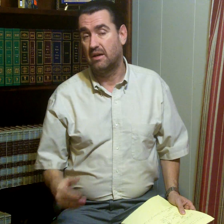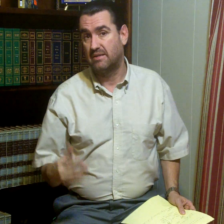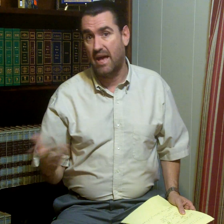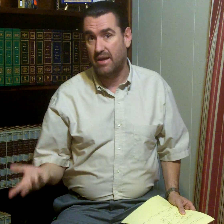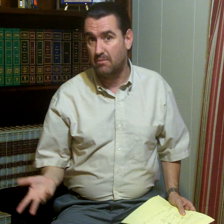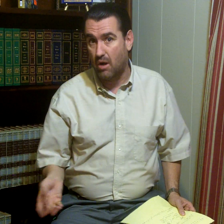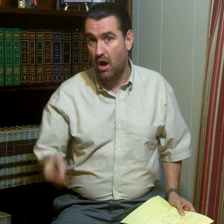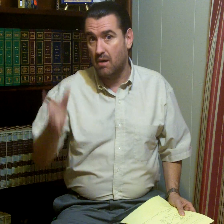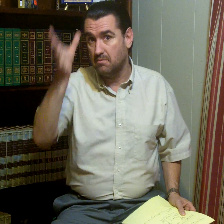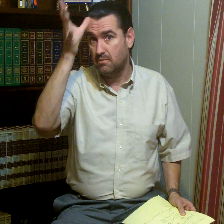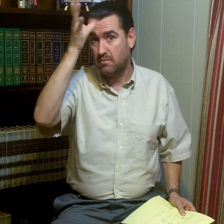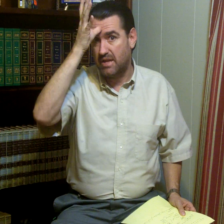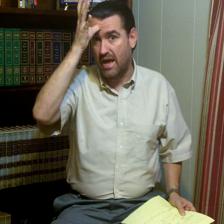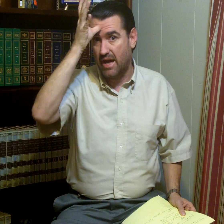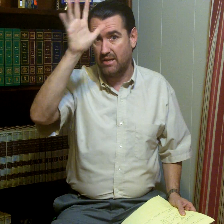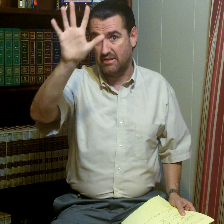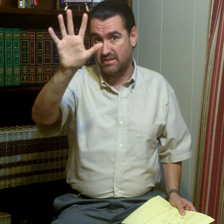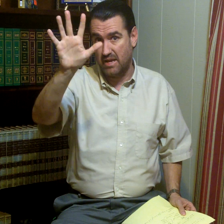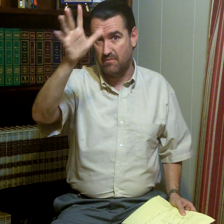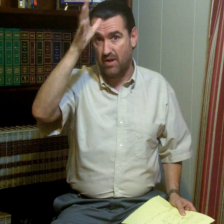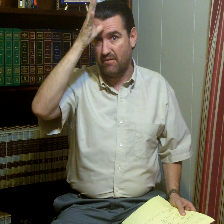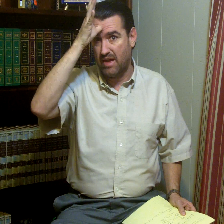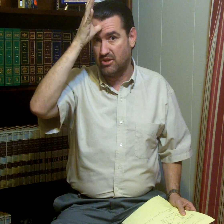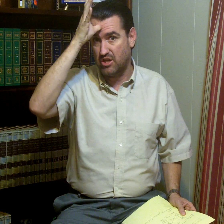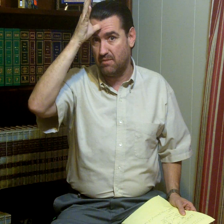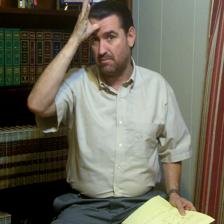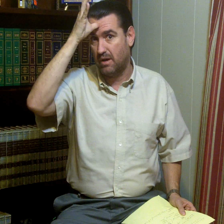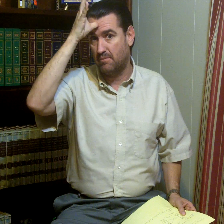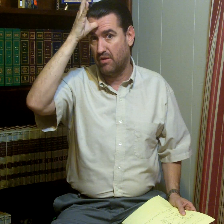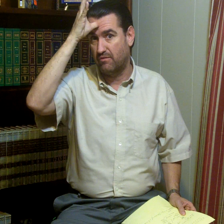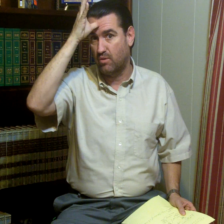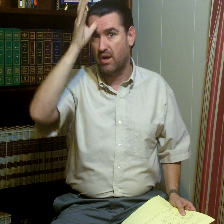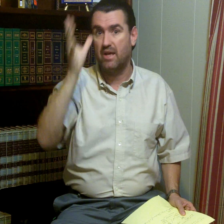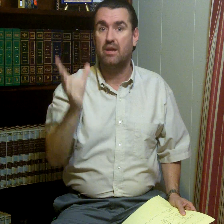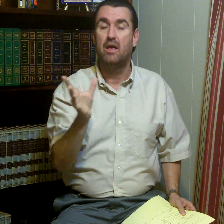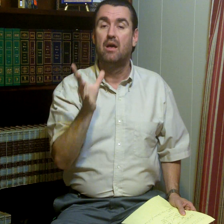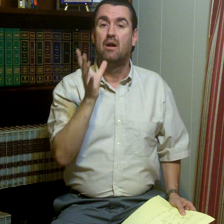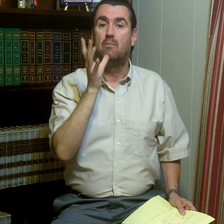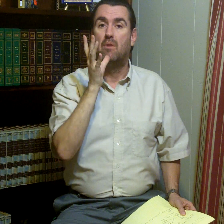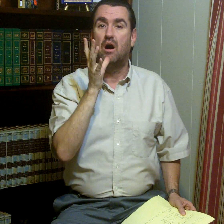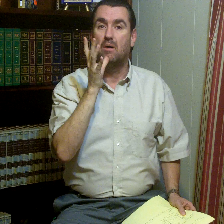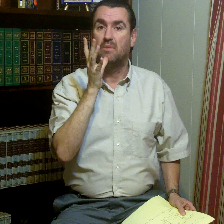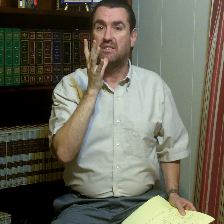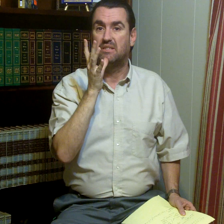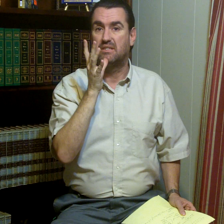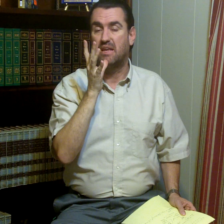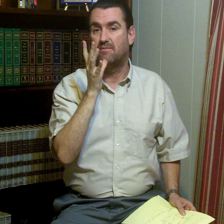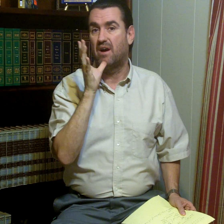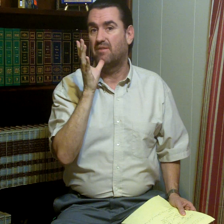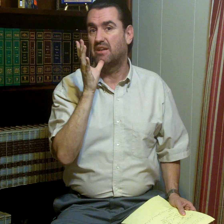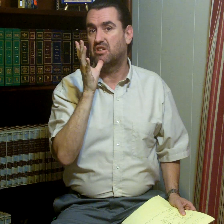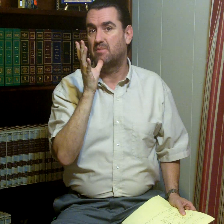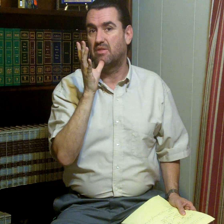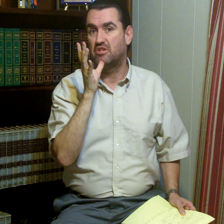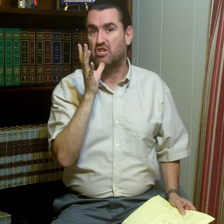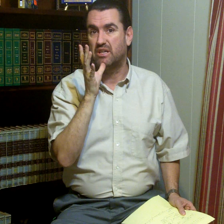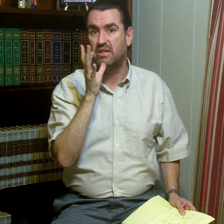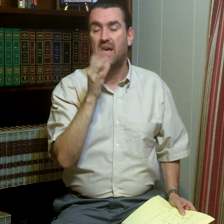dad and mom dad is the same five handshape up on the forehead mom is the same five handshape on the chin